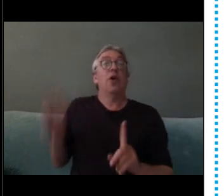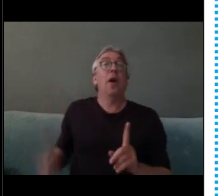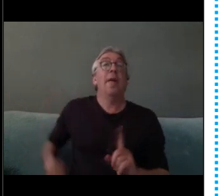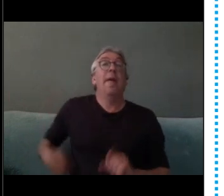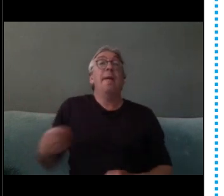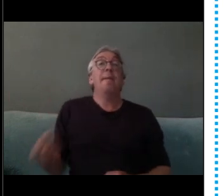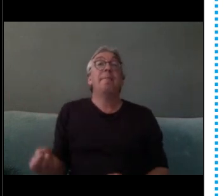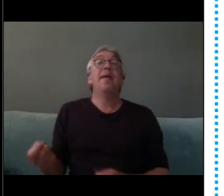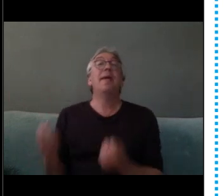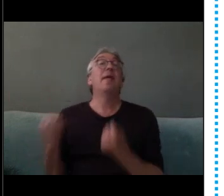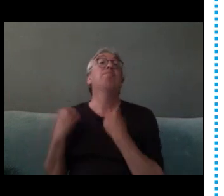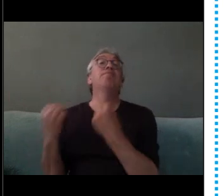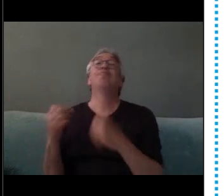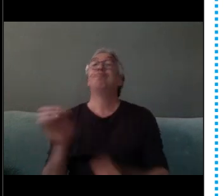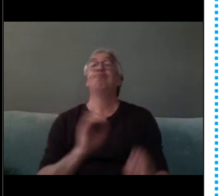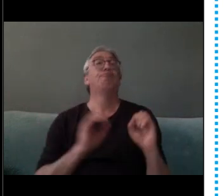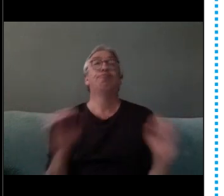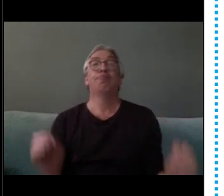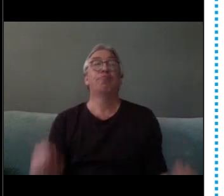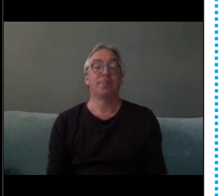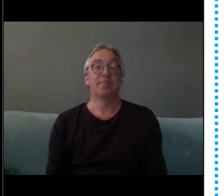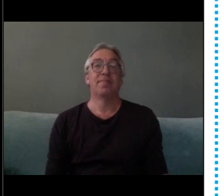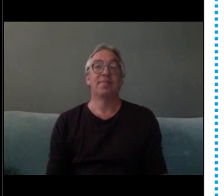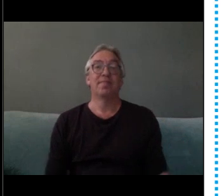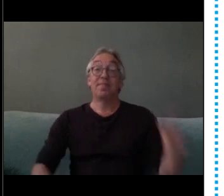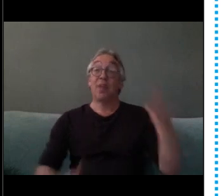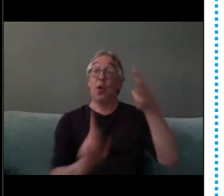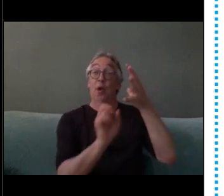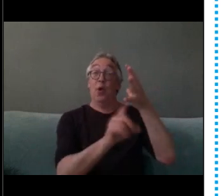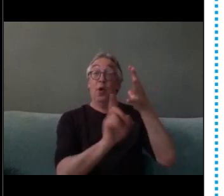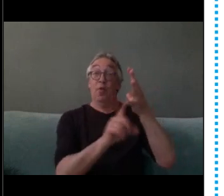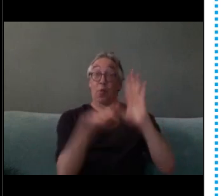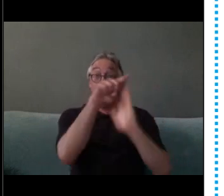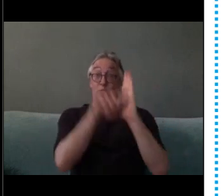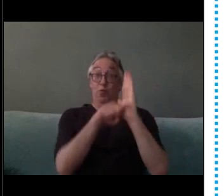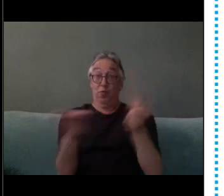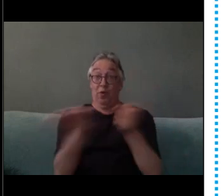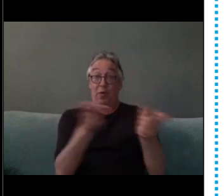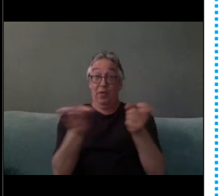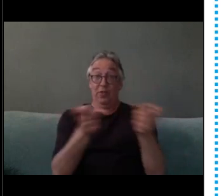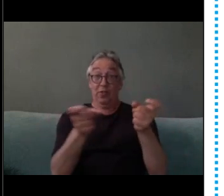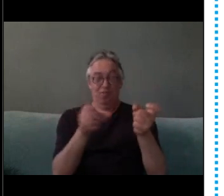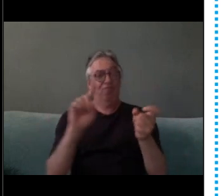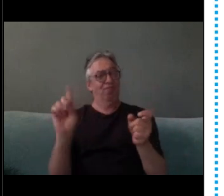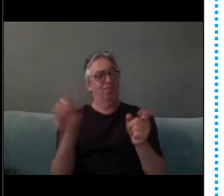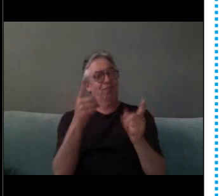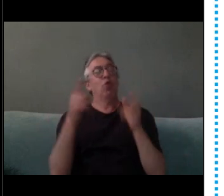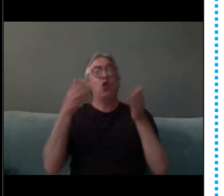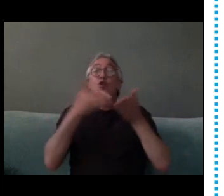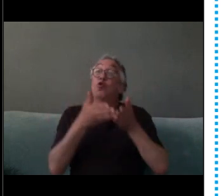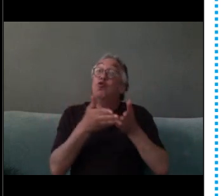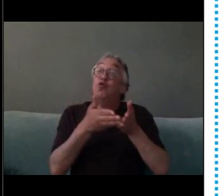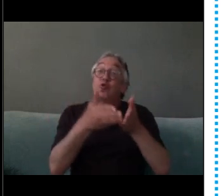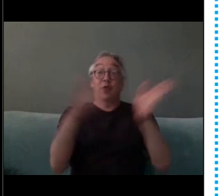And this is again a general regulation on all passengers' rights which has a specific chapter on disability, chapter 2.